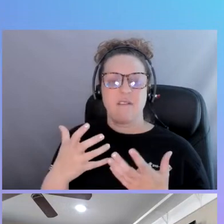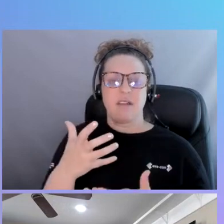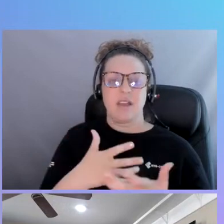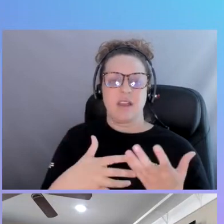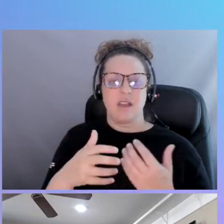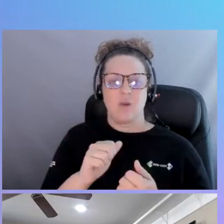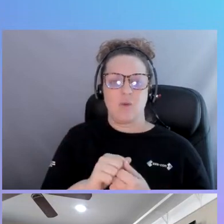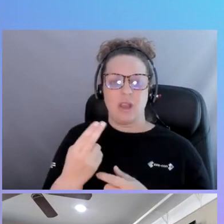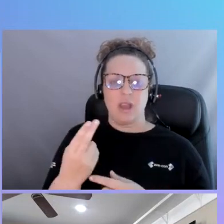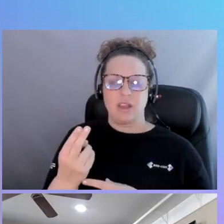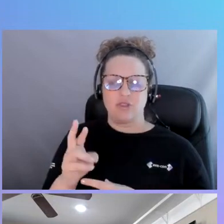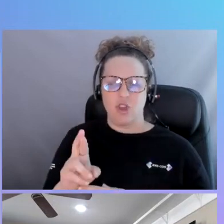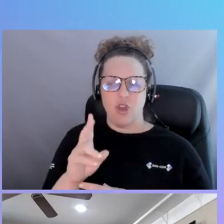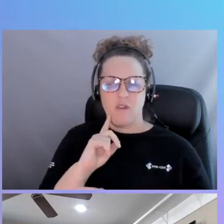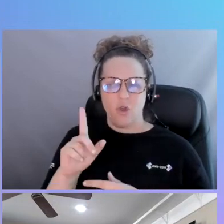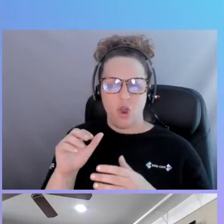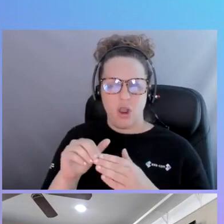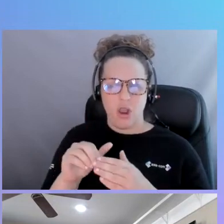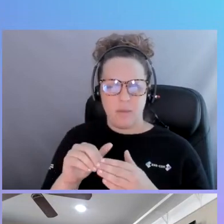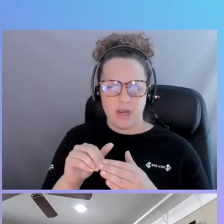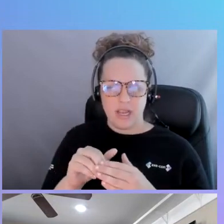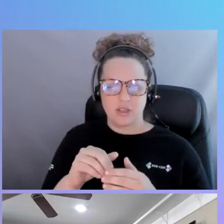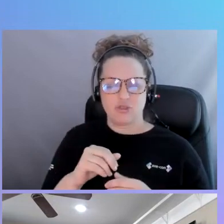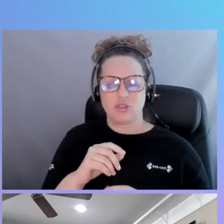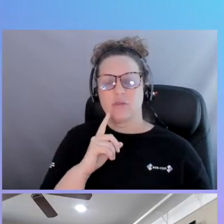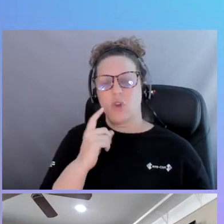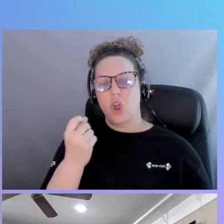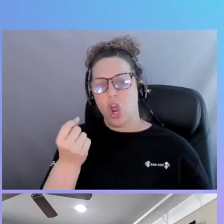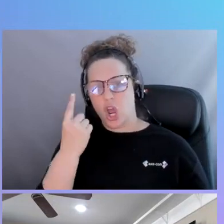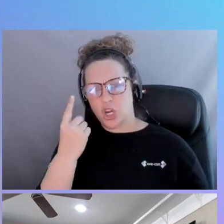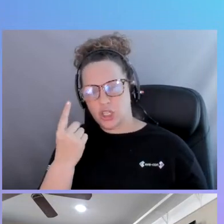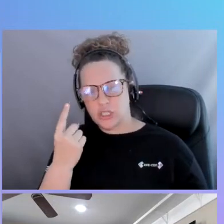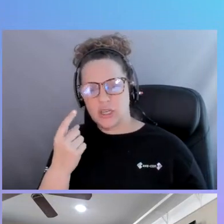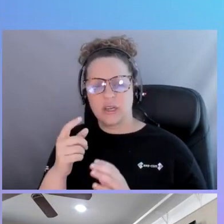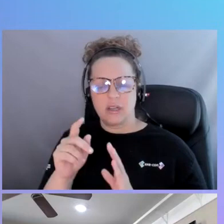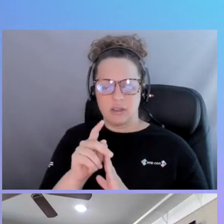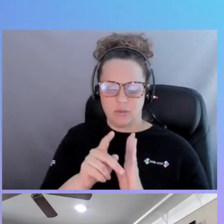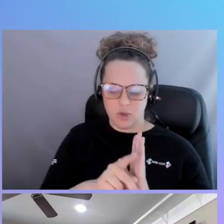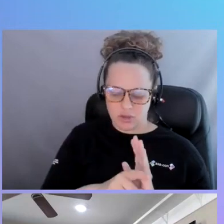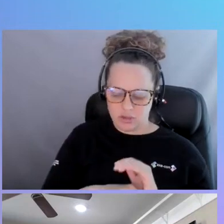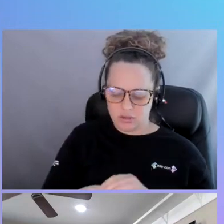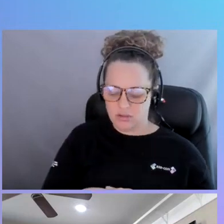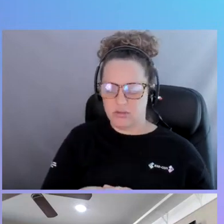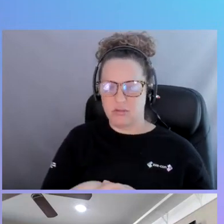Sometimes for accommodations, for understanding, for policy.